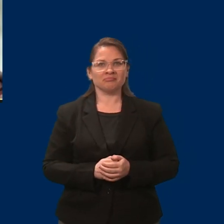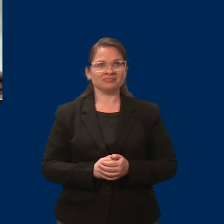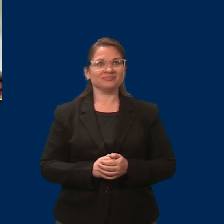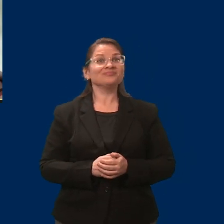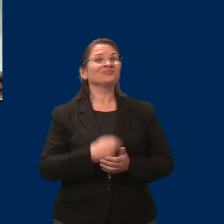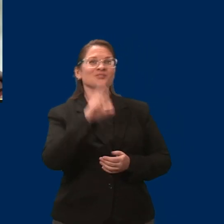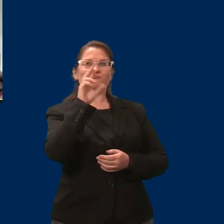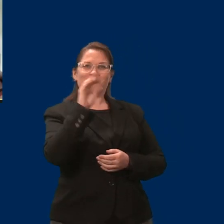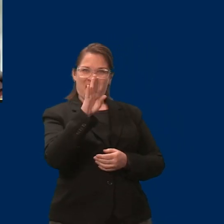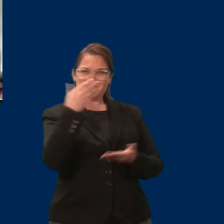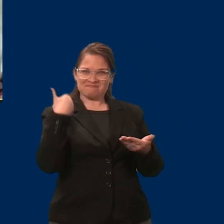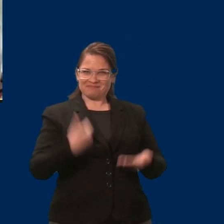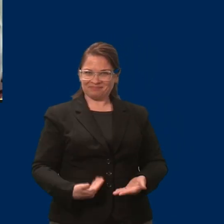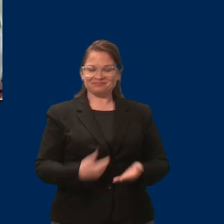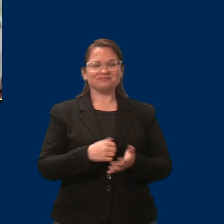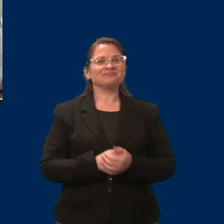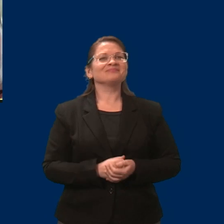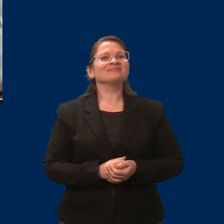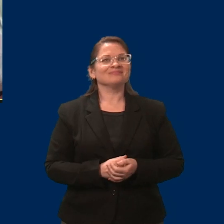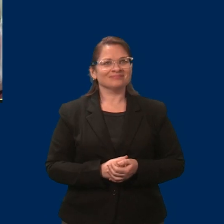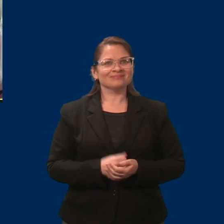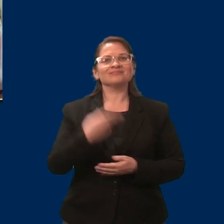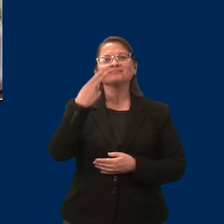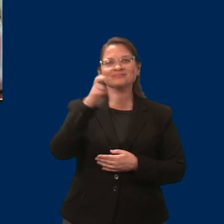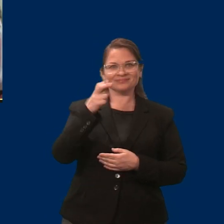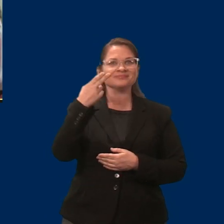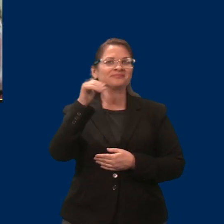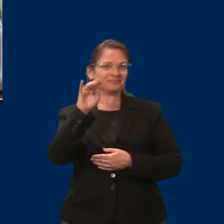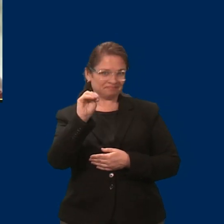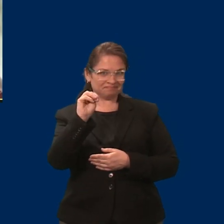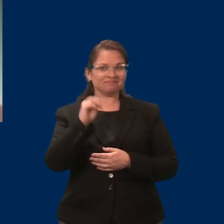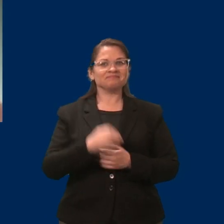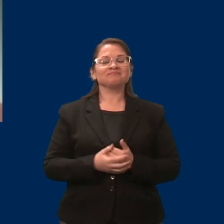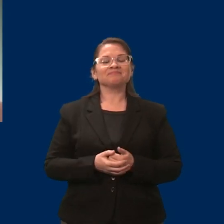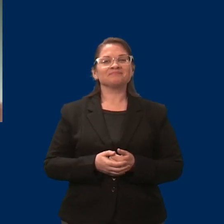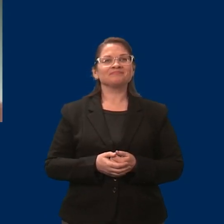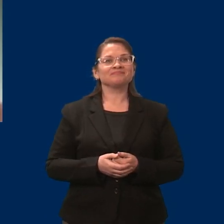I go by he/him. I think I'm blonde.